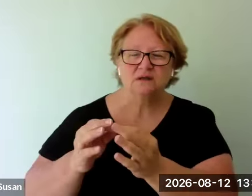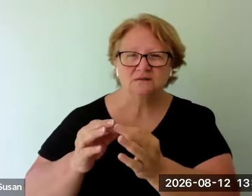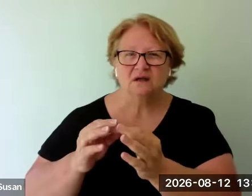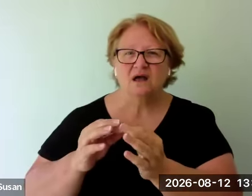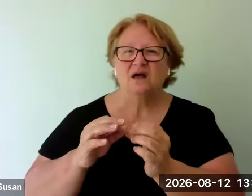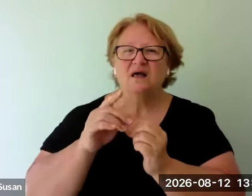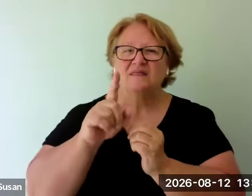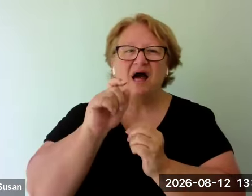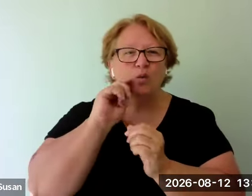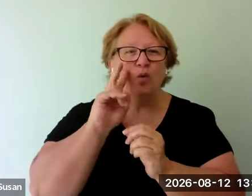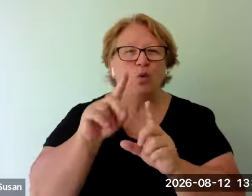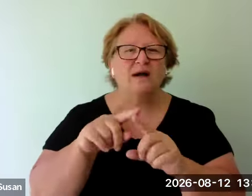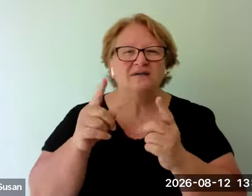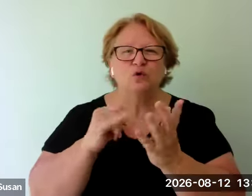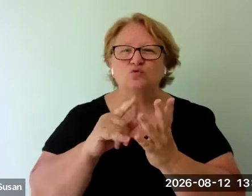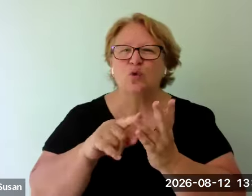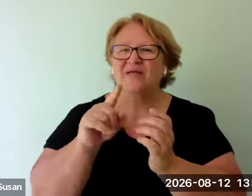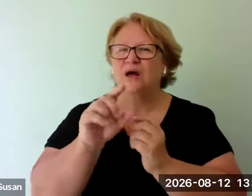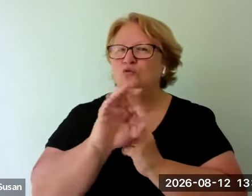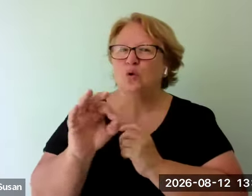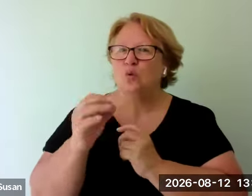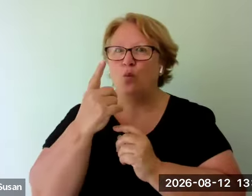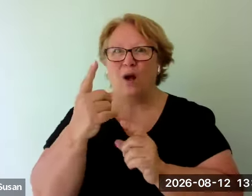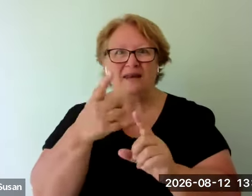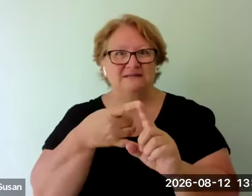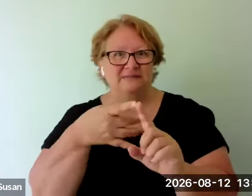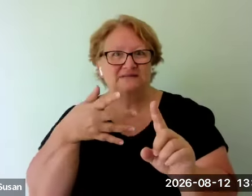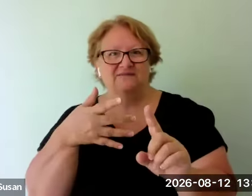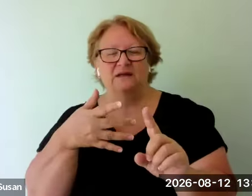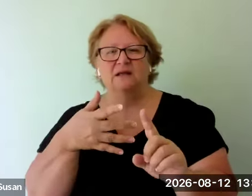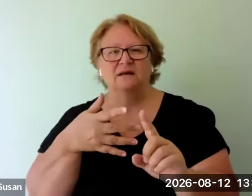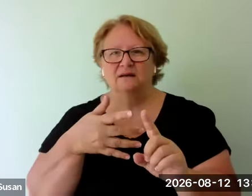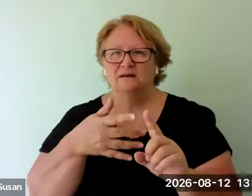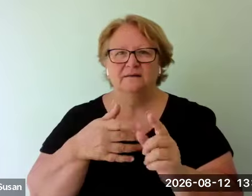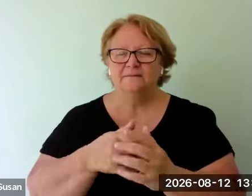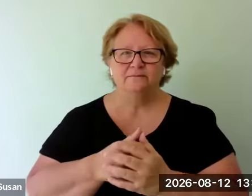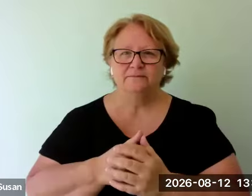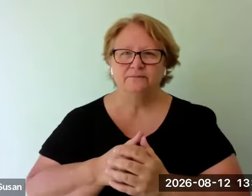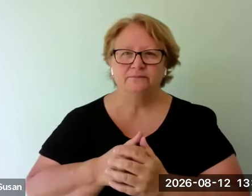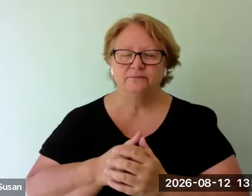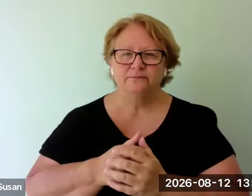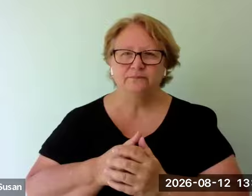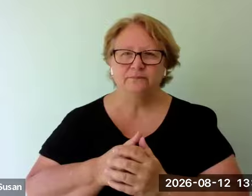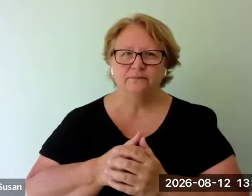in organisations , potentially disability representative organisations. That's going to look different . So, no, there isn't a